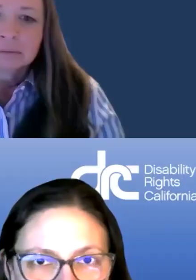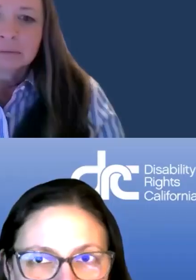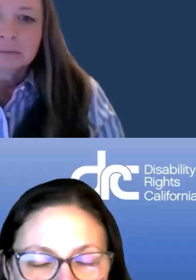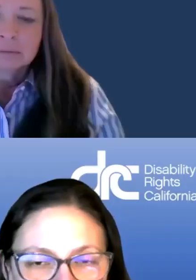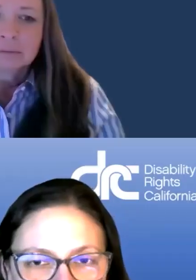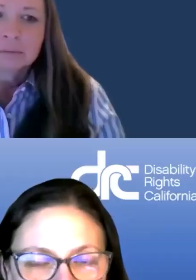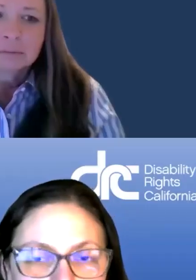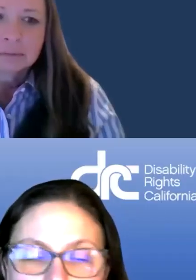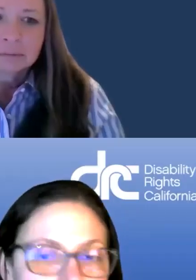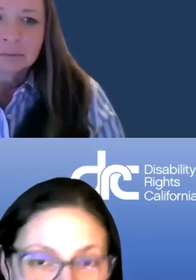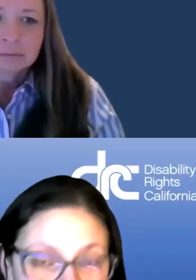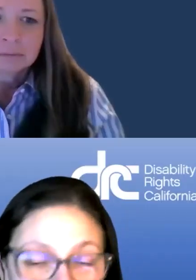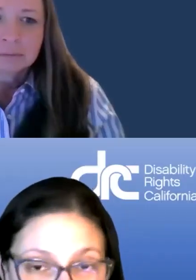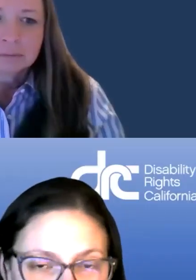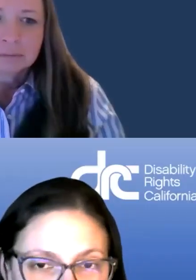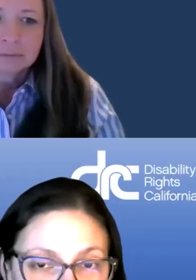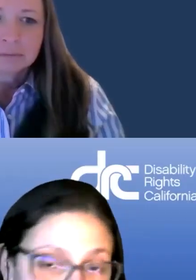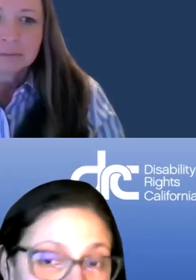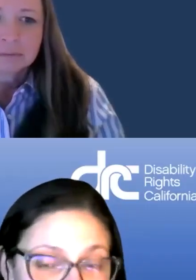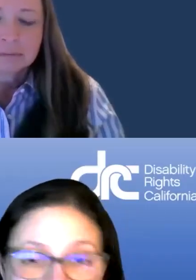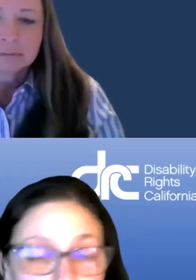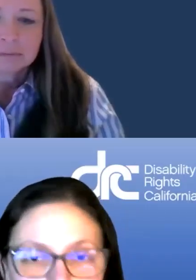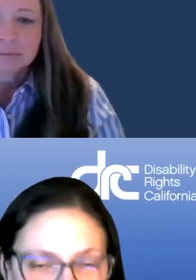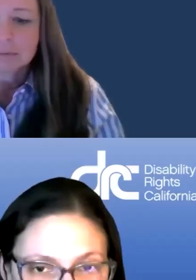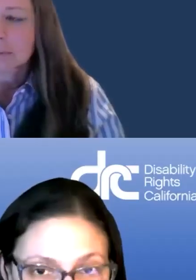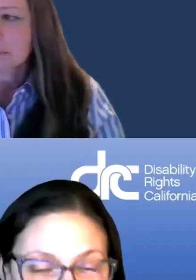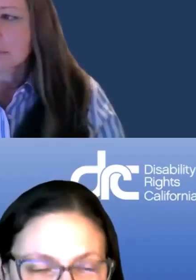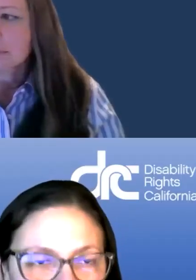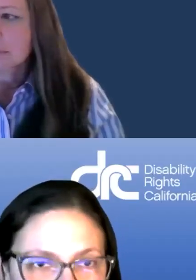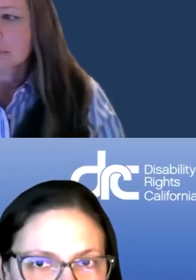of Civil Rights who were not working because they were not allowed to work.